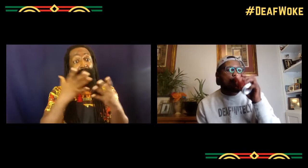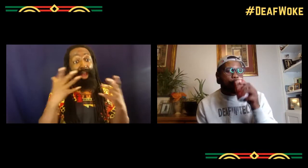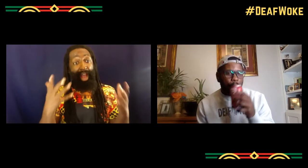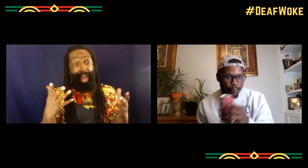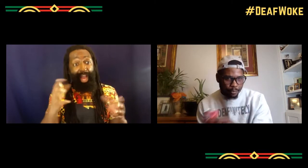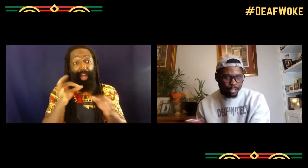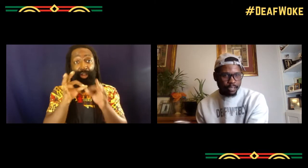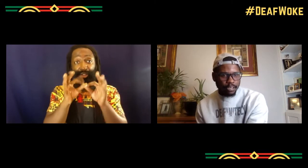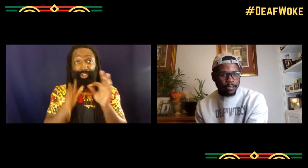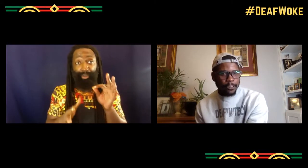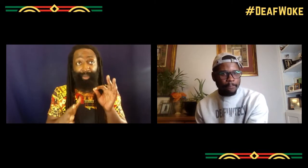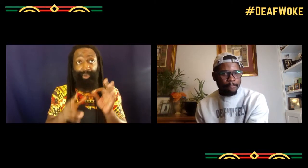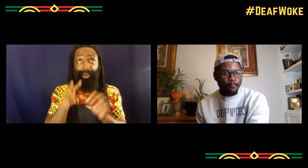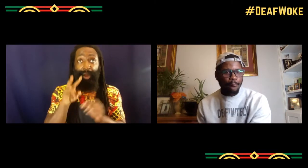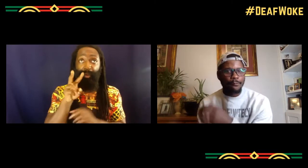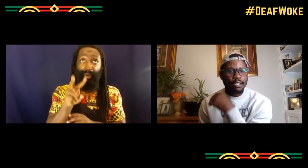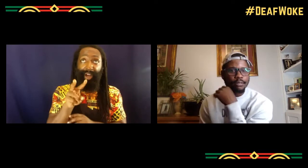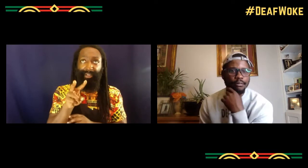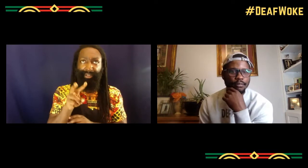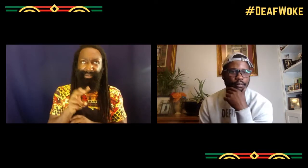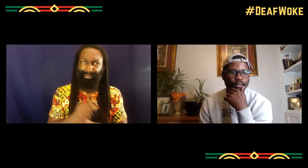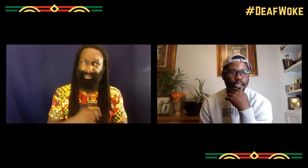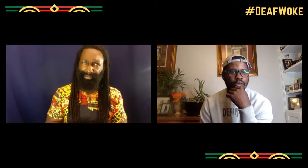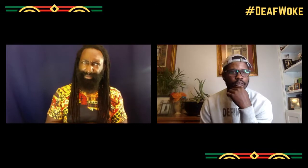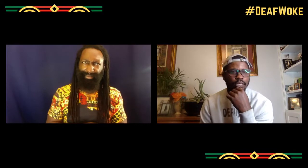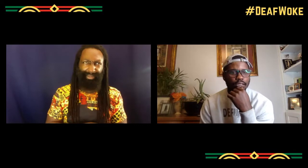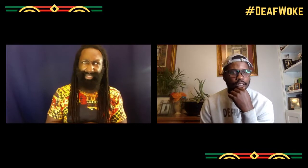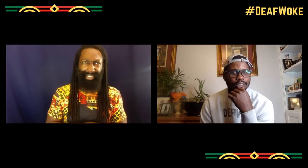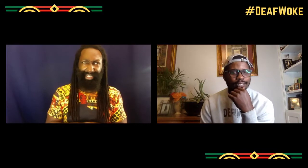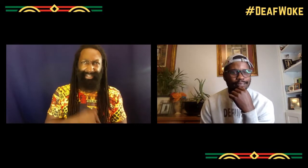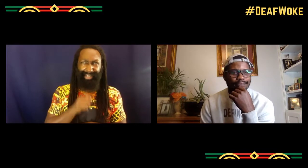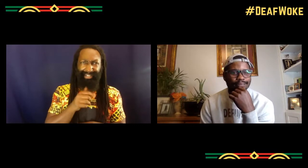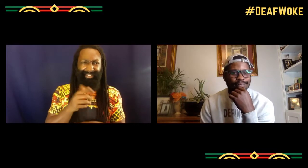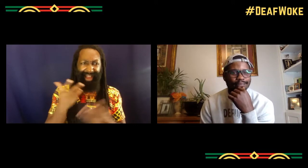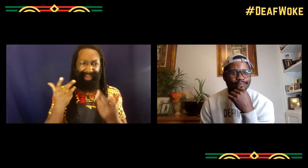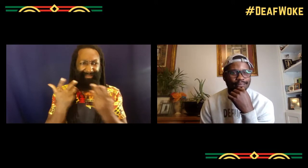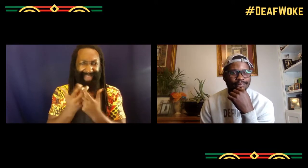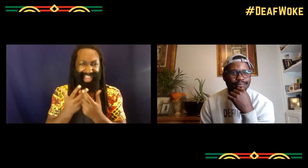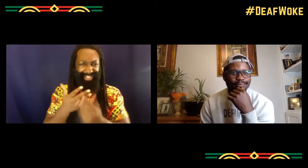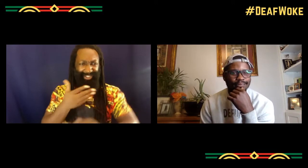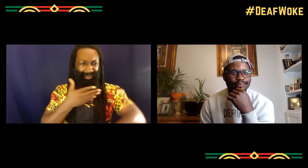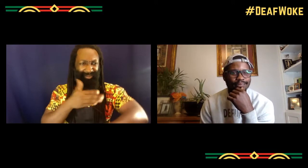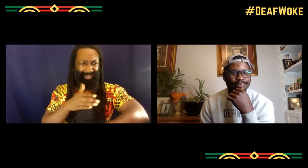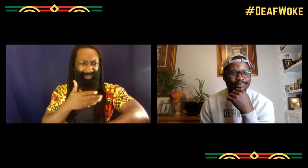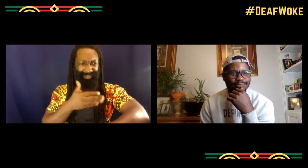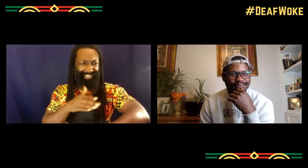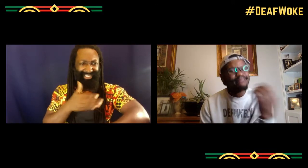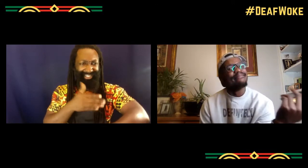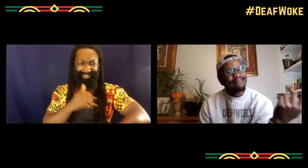Yeah. I see a lot of interpreters who'll watch something and then you can see on their face